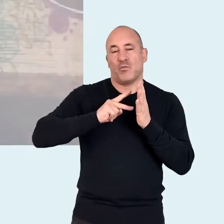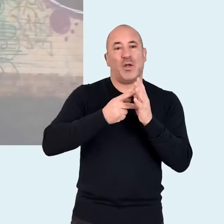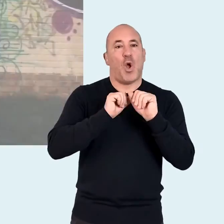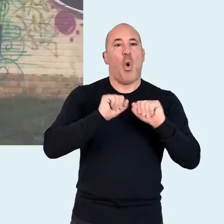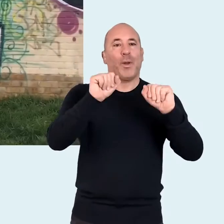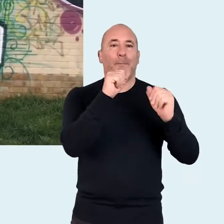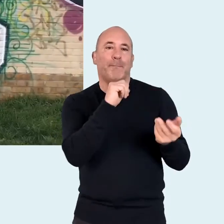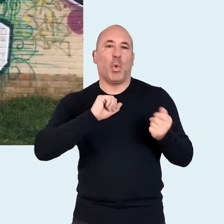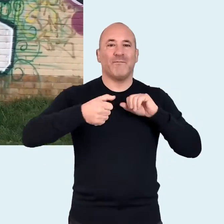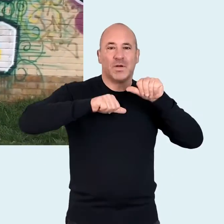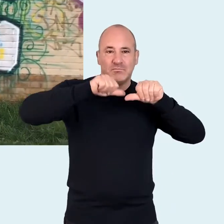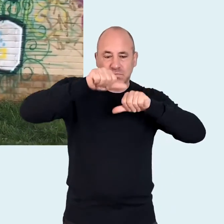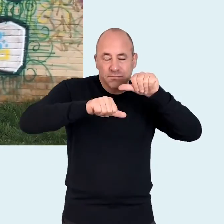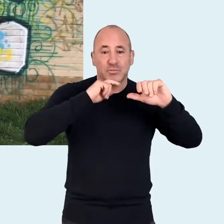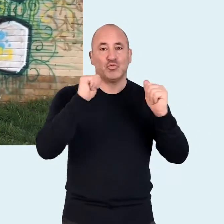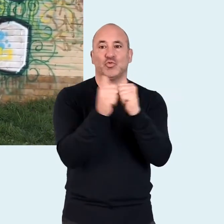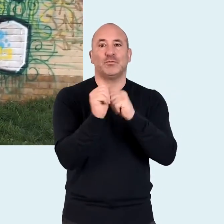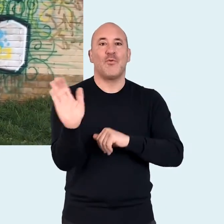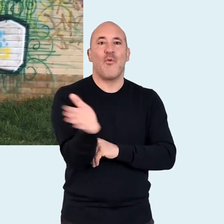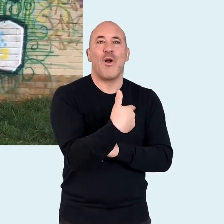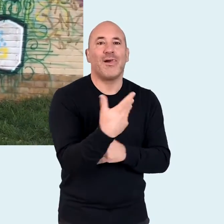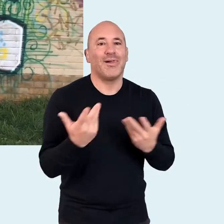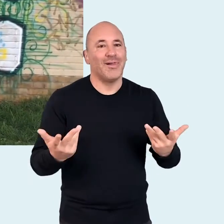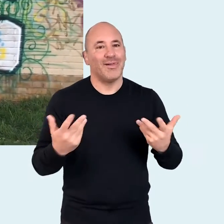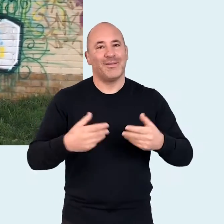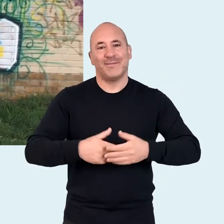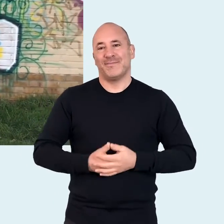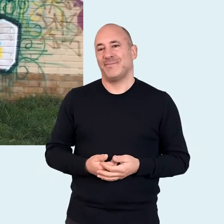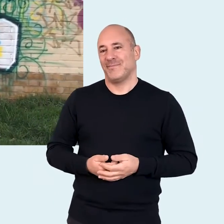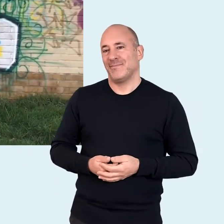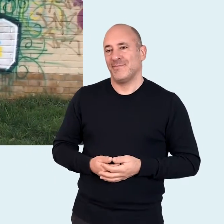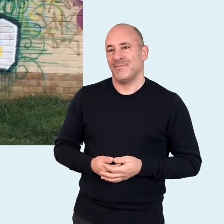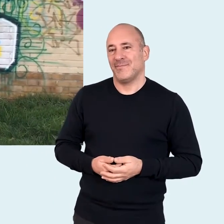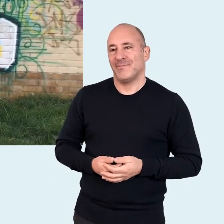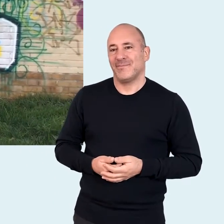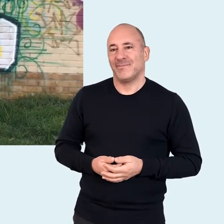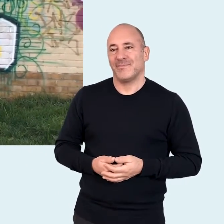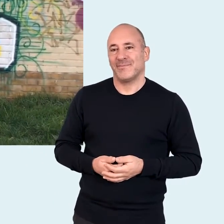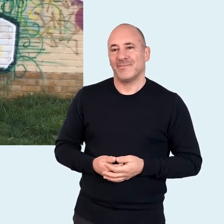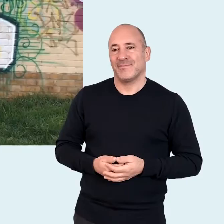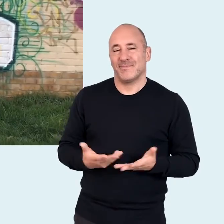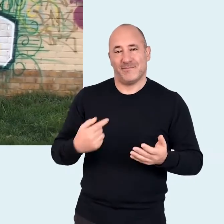way you can start to design your own movement sequences that suit everybody.